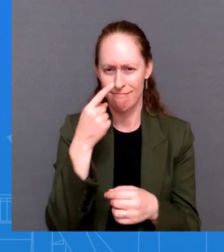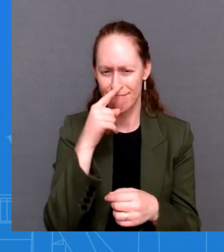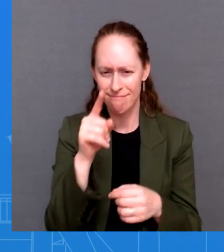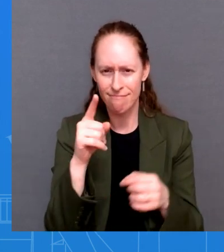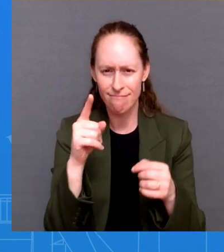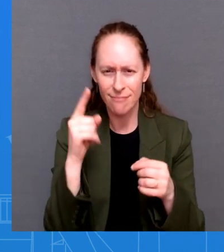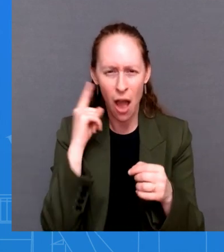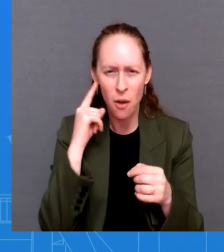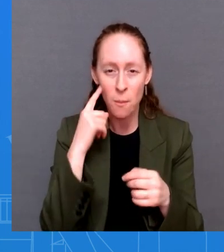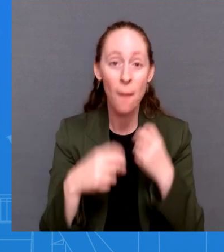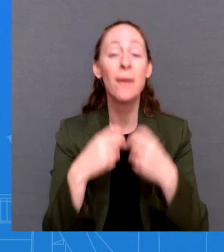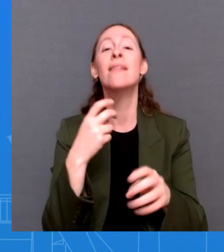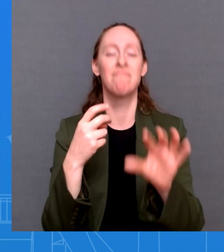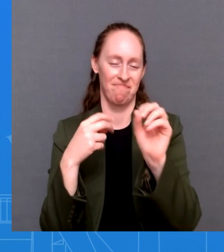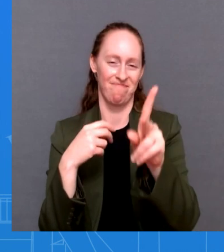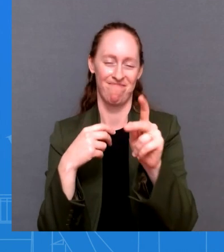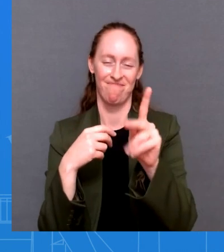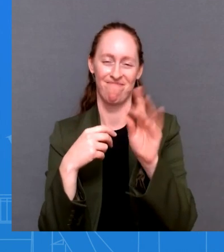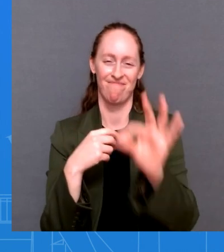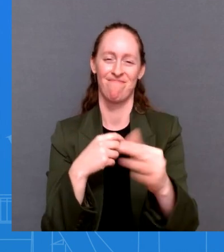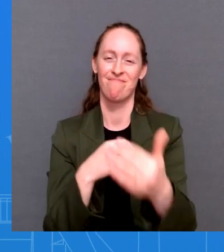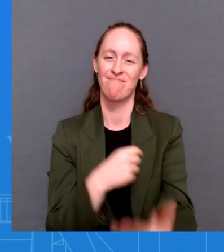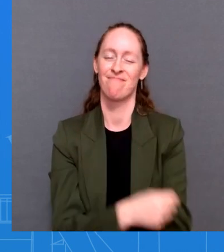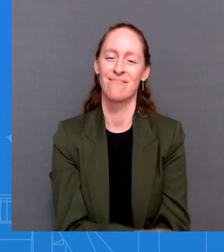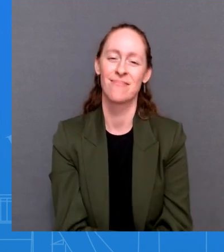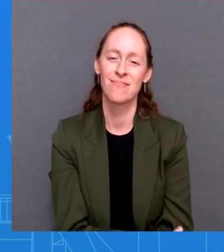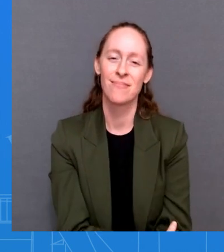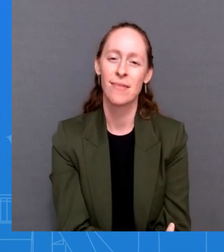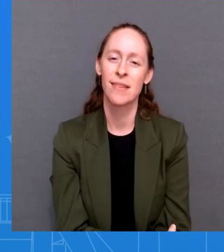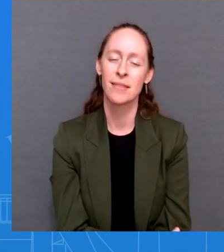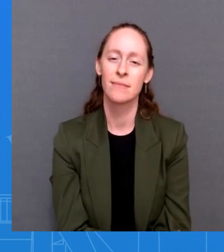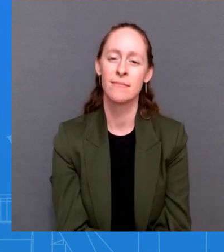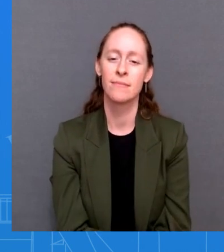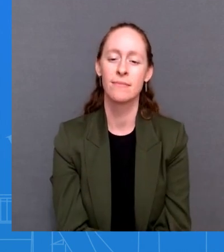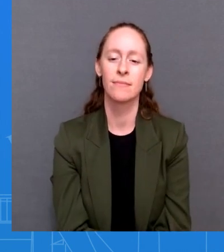The Press: Great. So with the intradermal approach, we've heard from some local officials